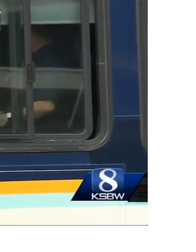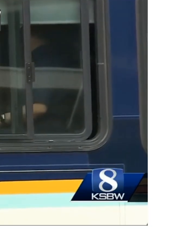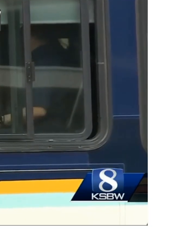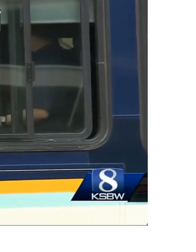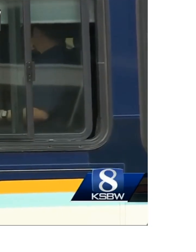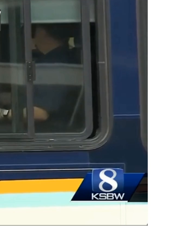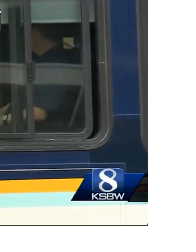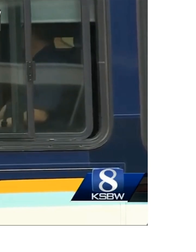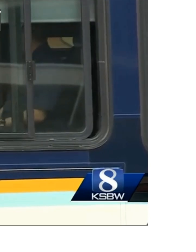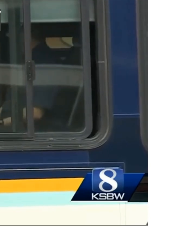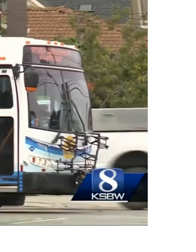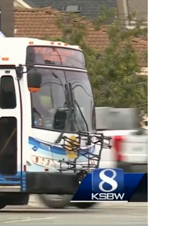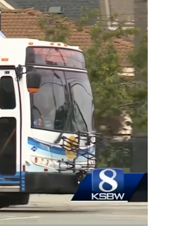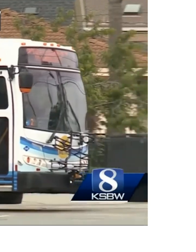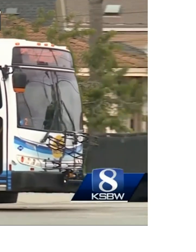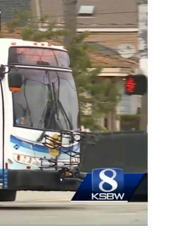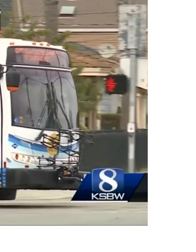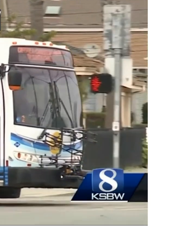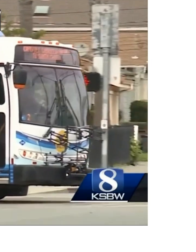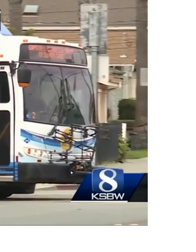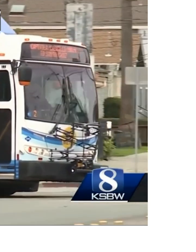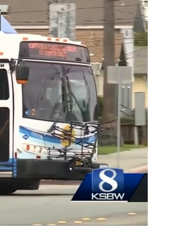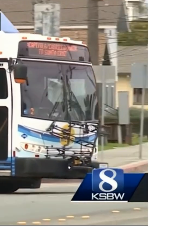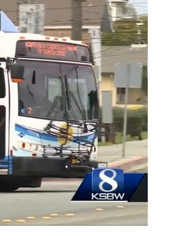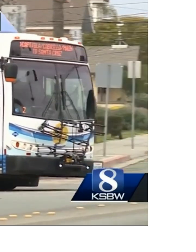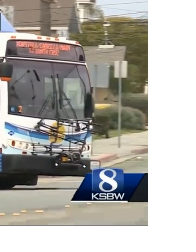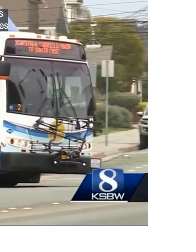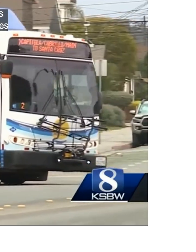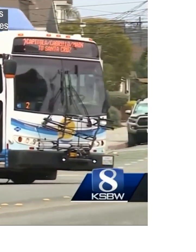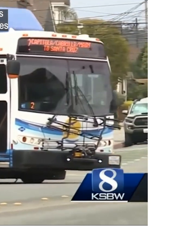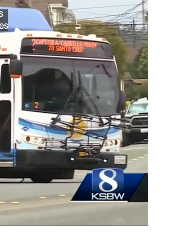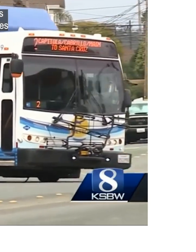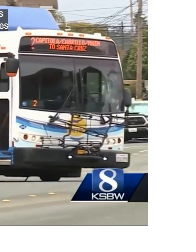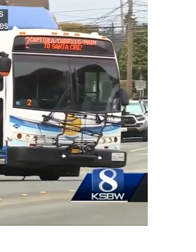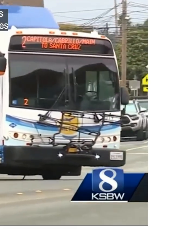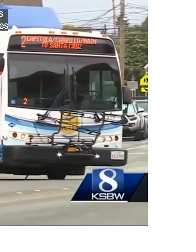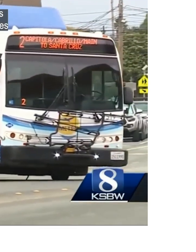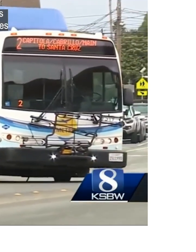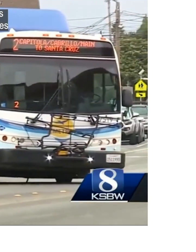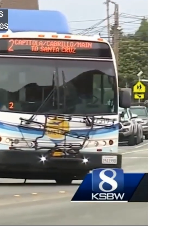from across the county and county supervisors will be riding the bus to get firsthand experience in